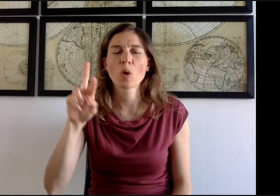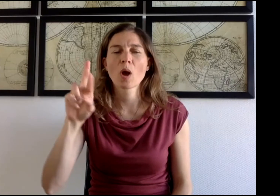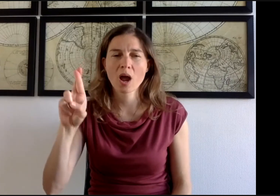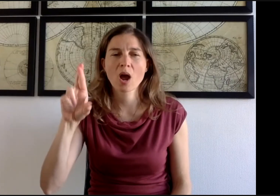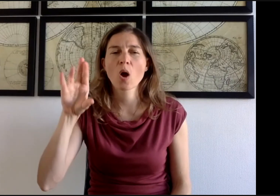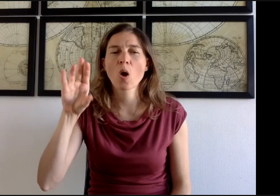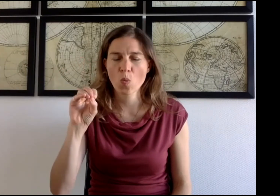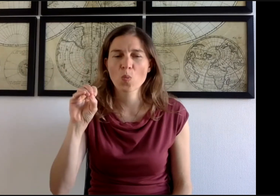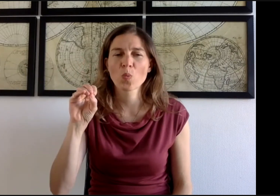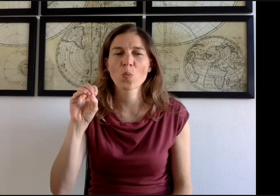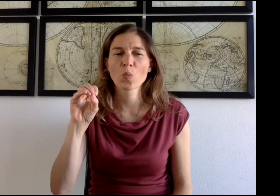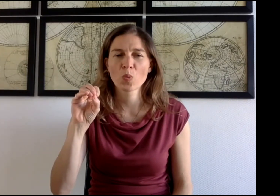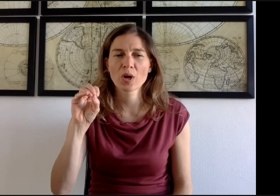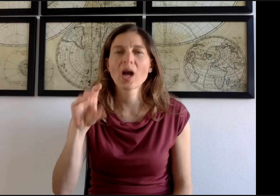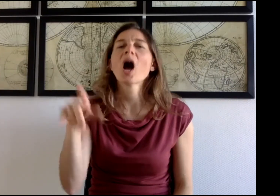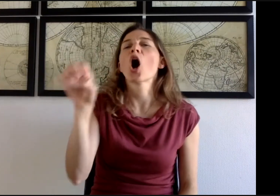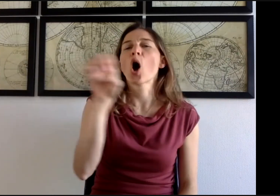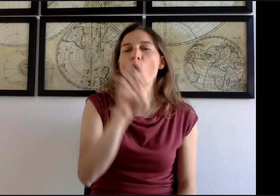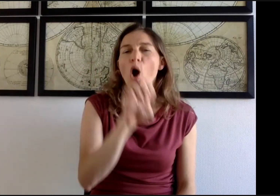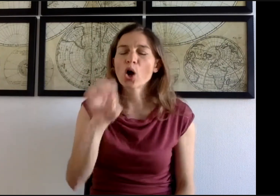EURO CIU.